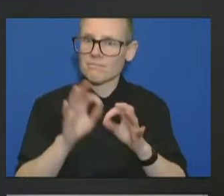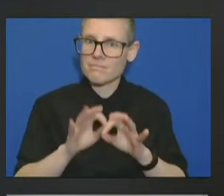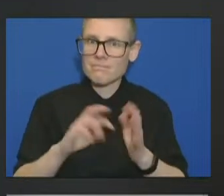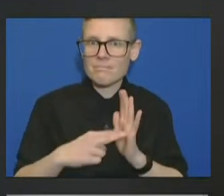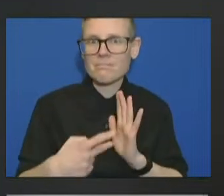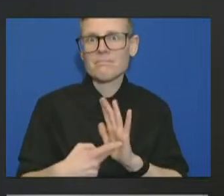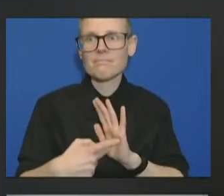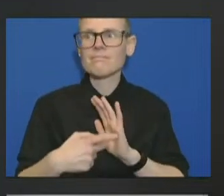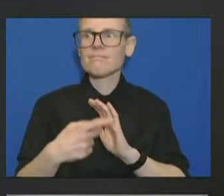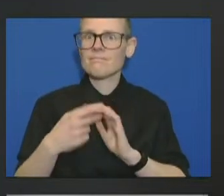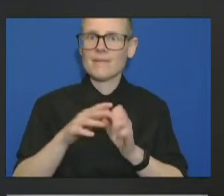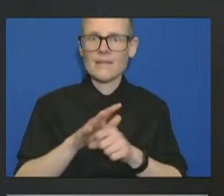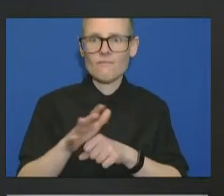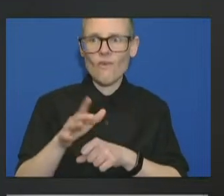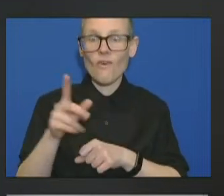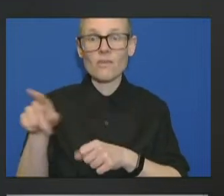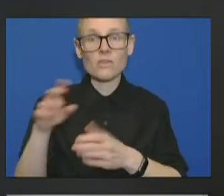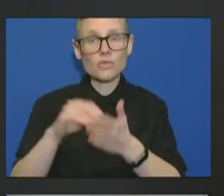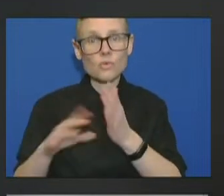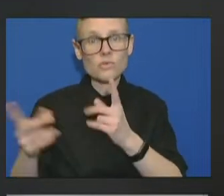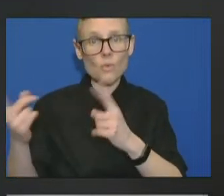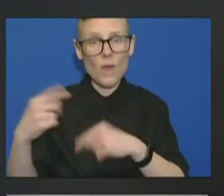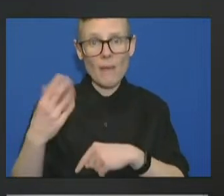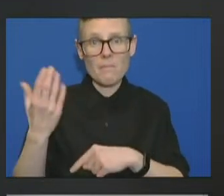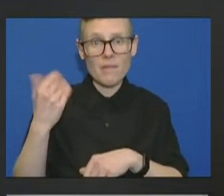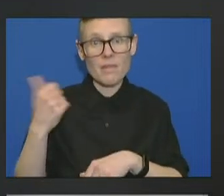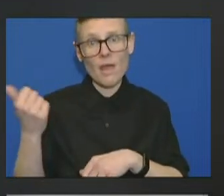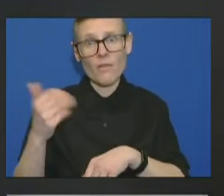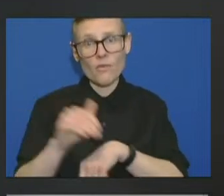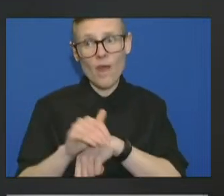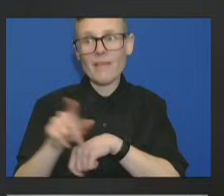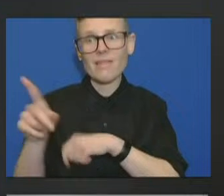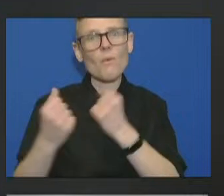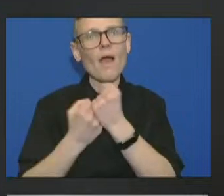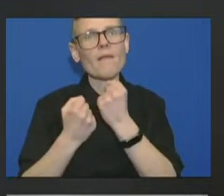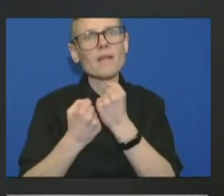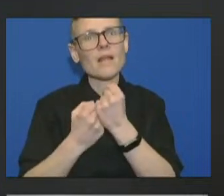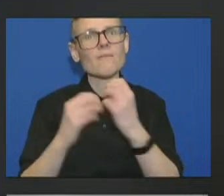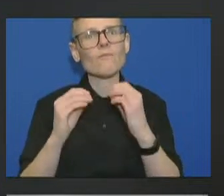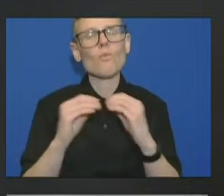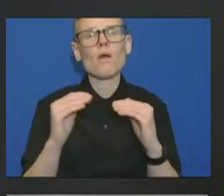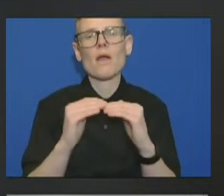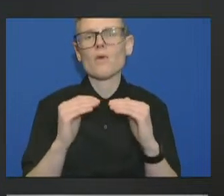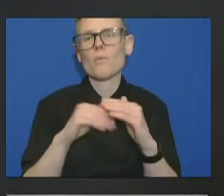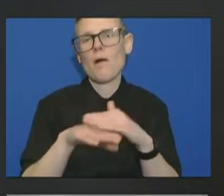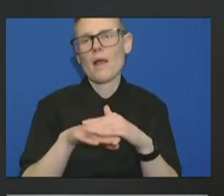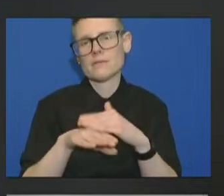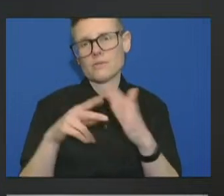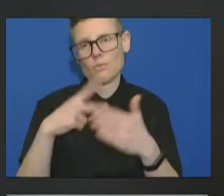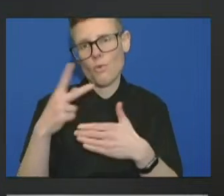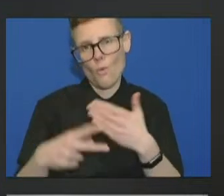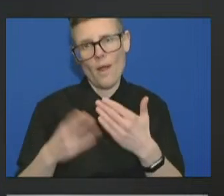that interest them and a really meaningful way. The students that we talked to a couple nights ago, they were there